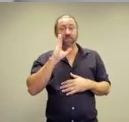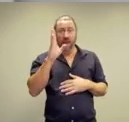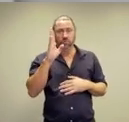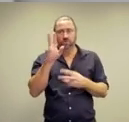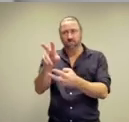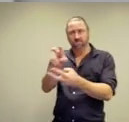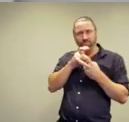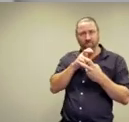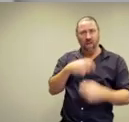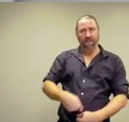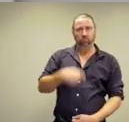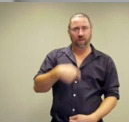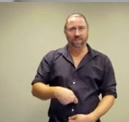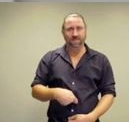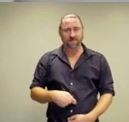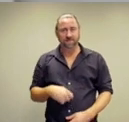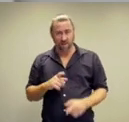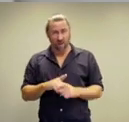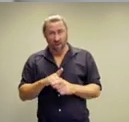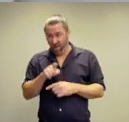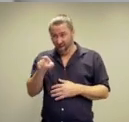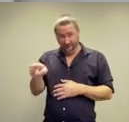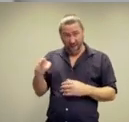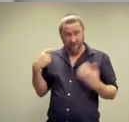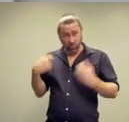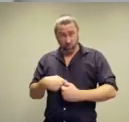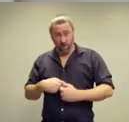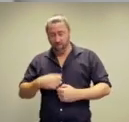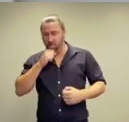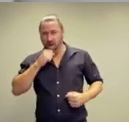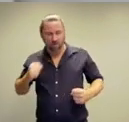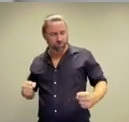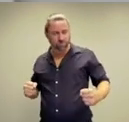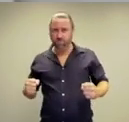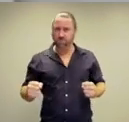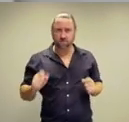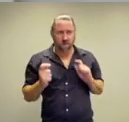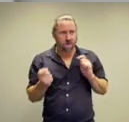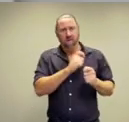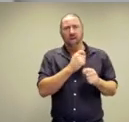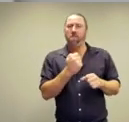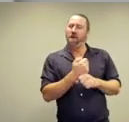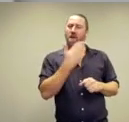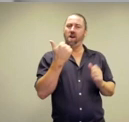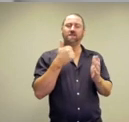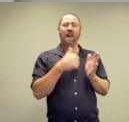jacket, how it took such a strong symbol and managed to not only commodify it,